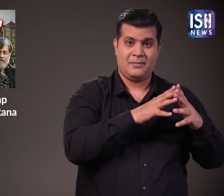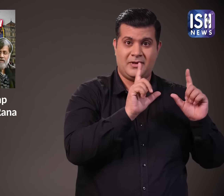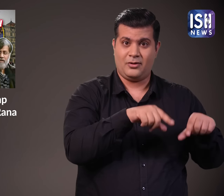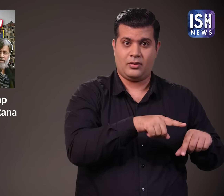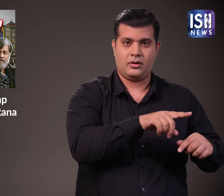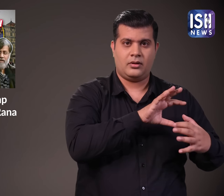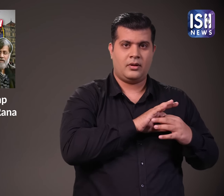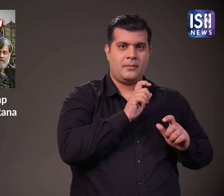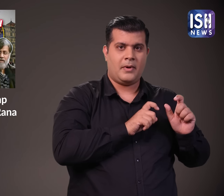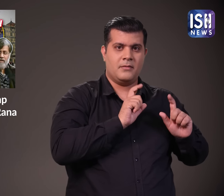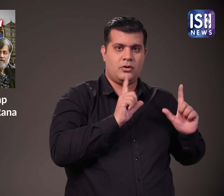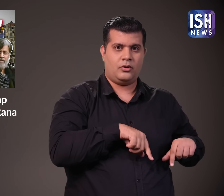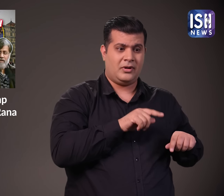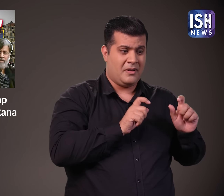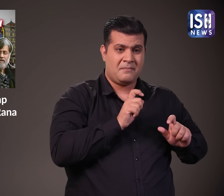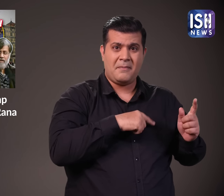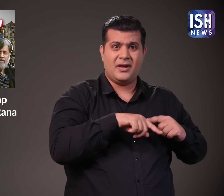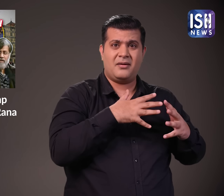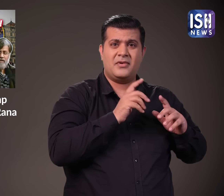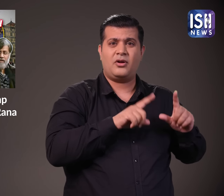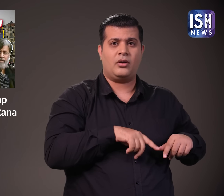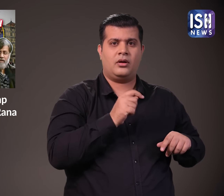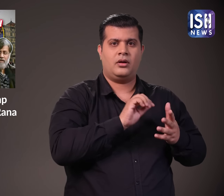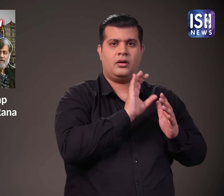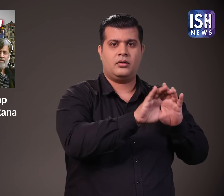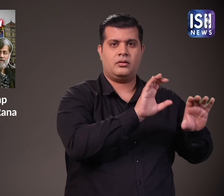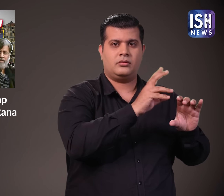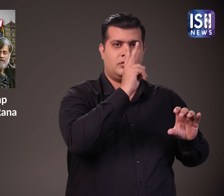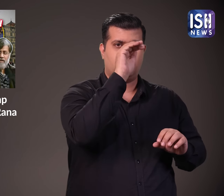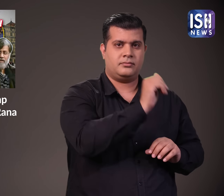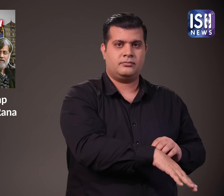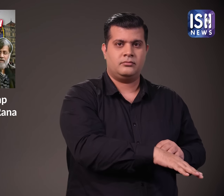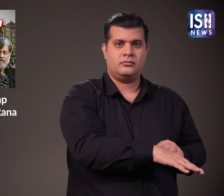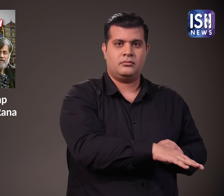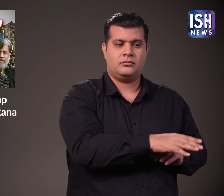This could lead to losses for Americans, and decline in investments and stock market.